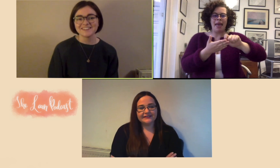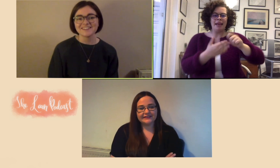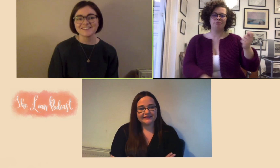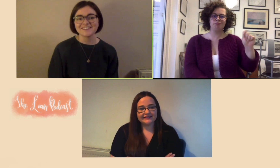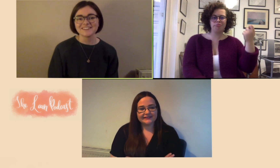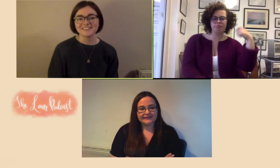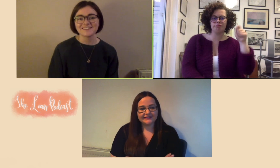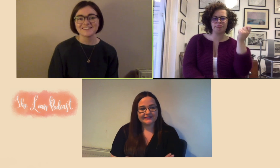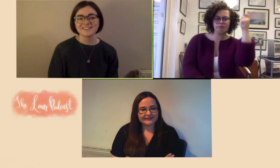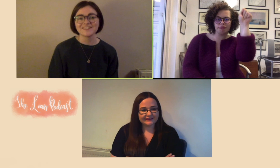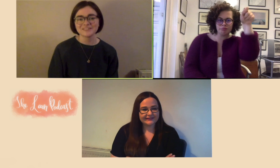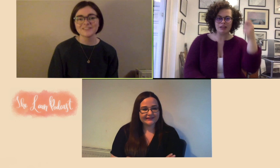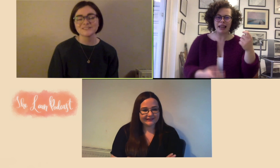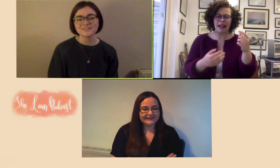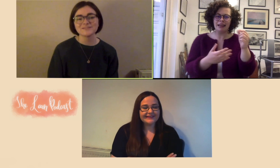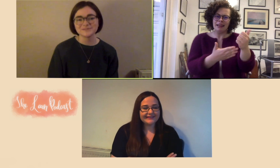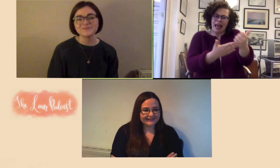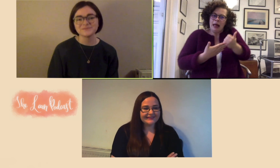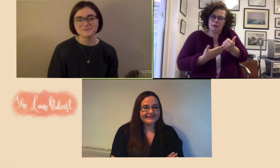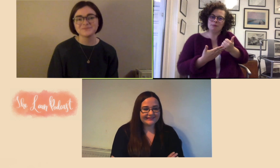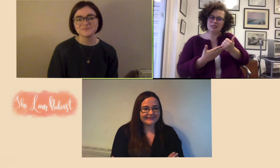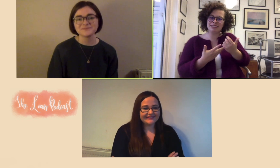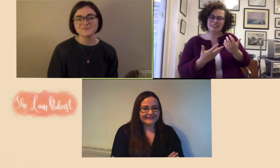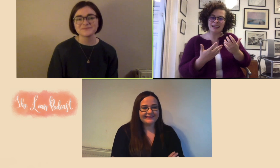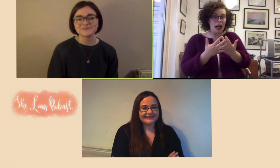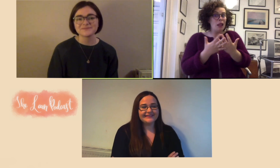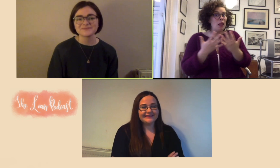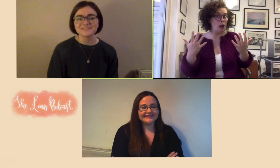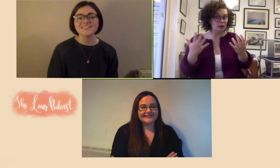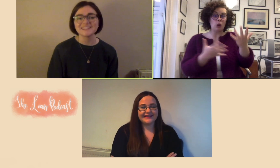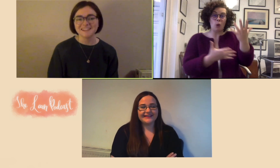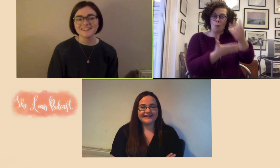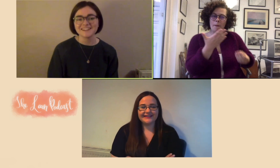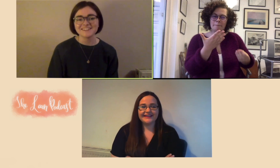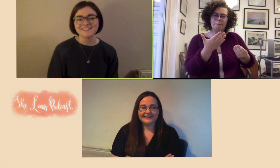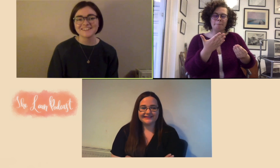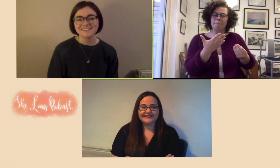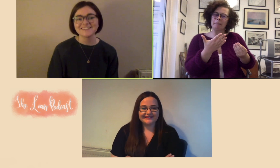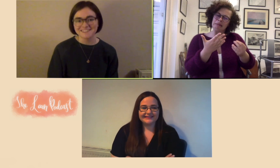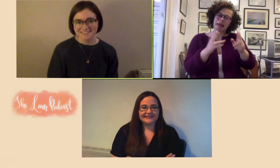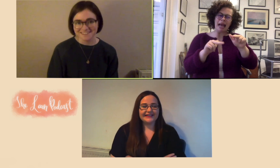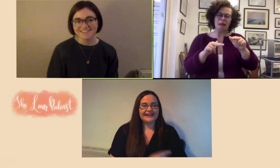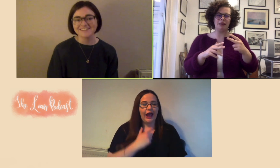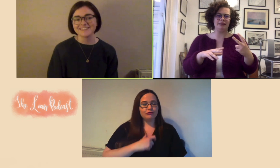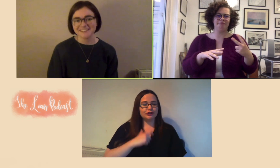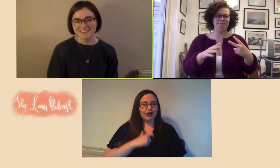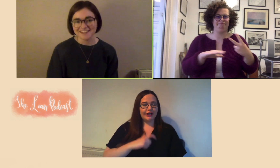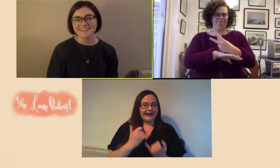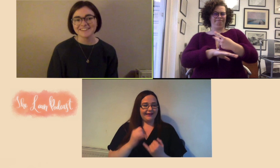Like, and as you said, body language is crucial. You can feel that, you can see that, but without it, like the conversation is flash.